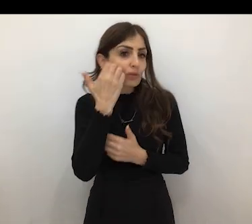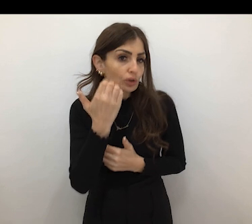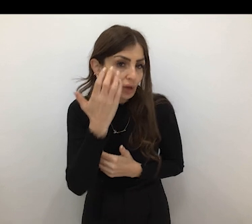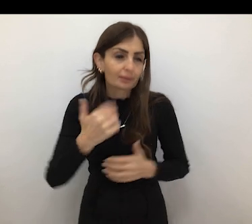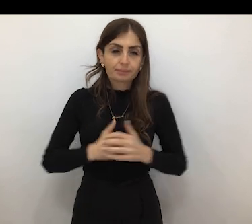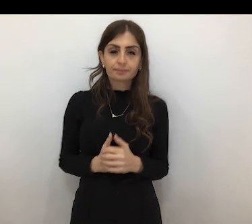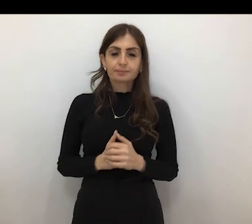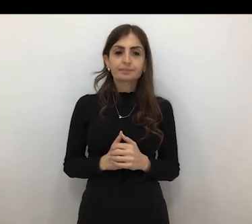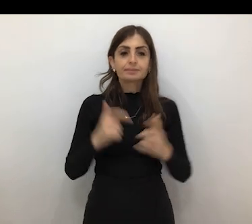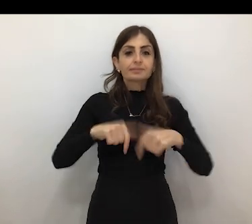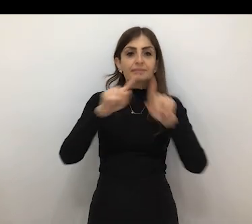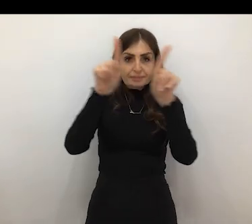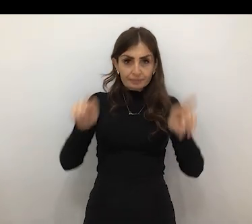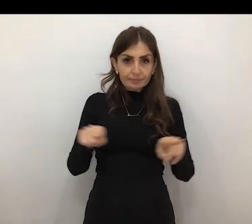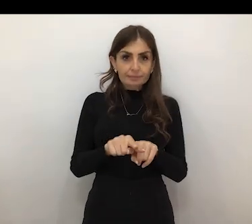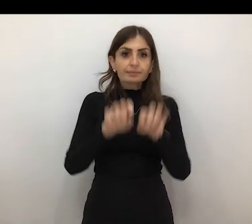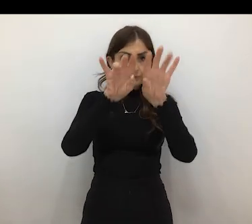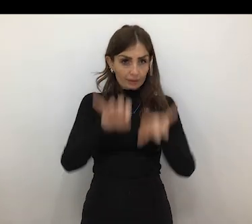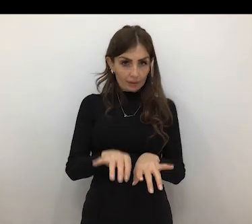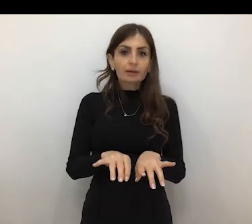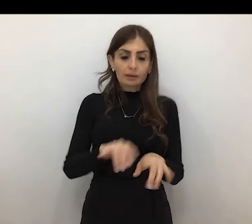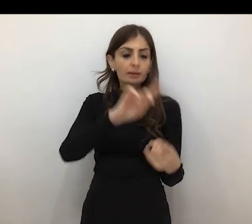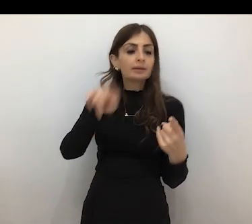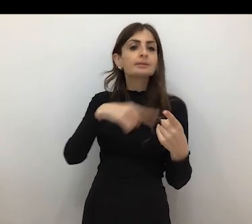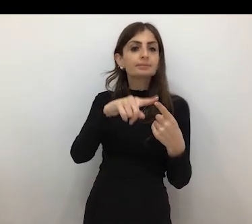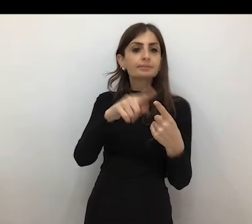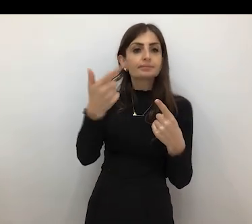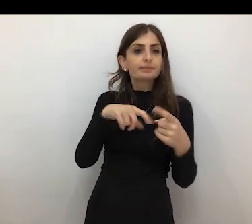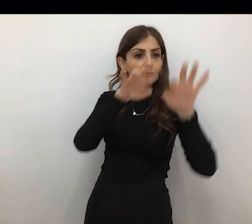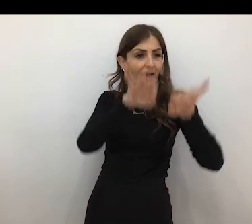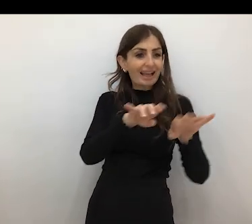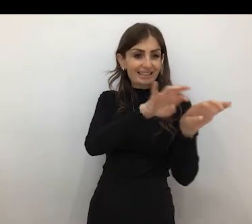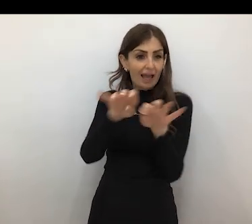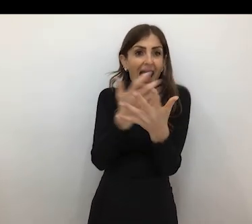To complete your budget in the application management system, firstly, you need to enter the